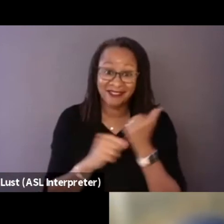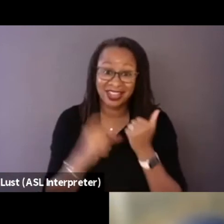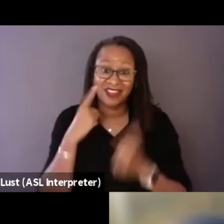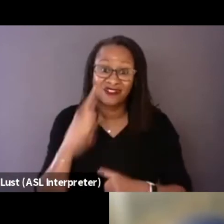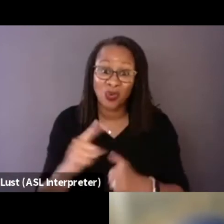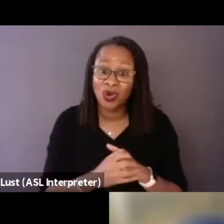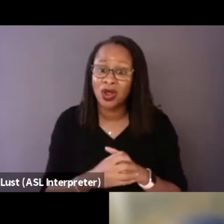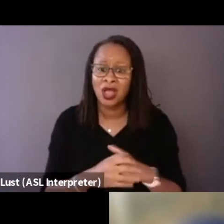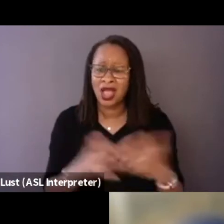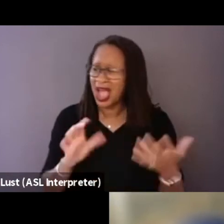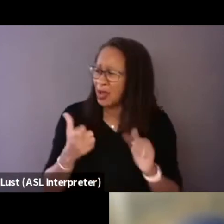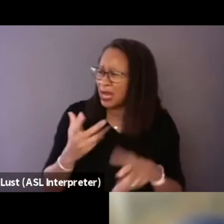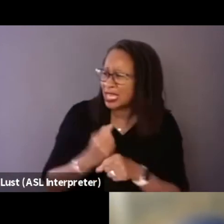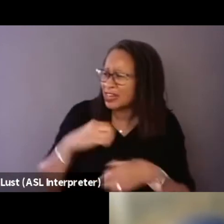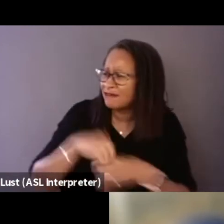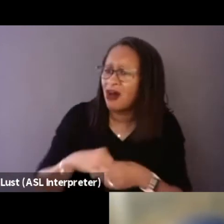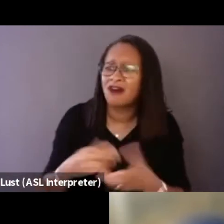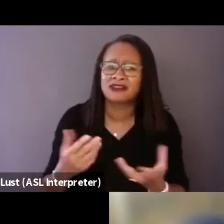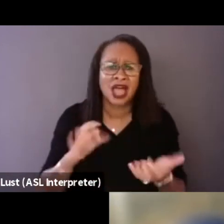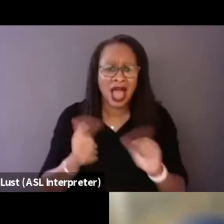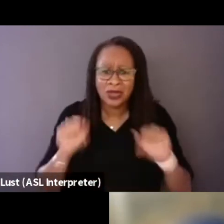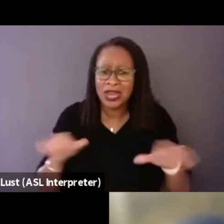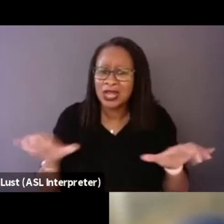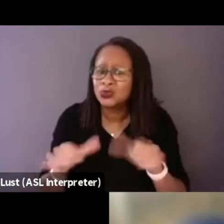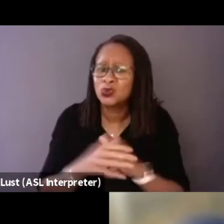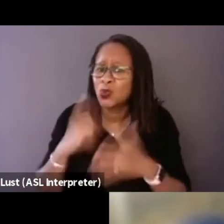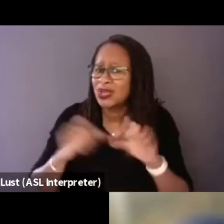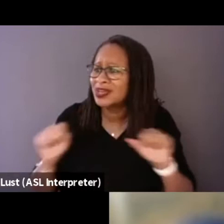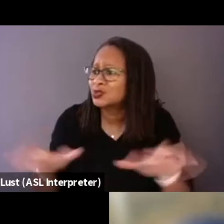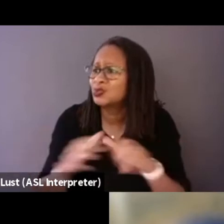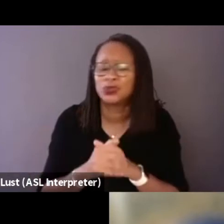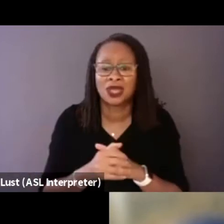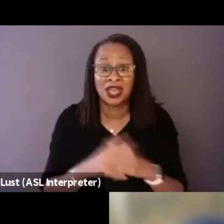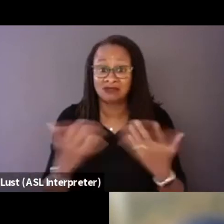And I was like, "How can I get involved? What can I do?" And she told me to go to the meetings.